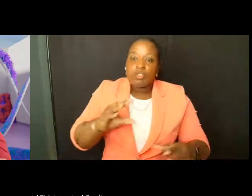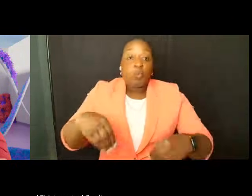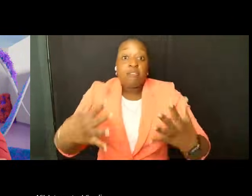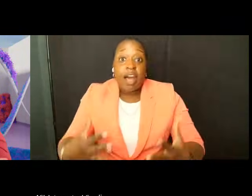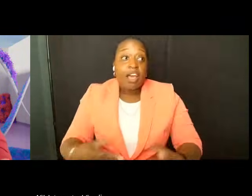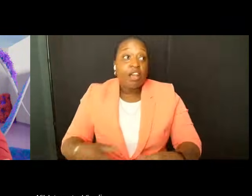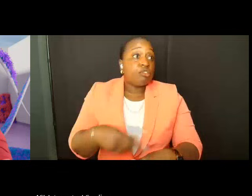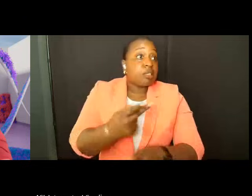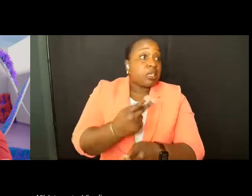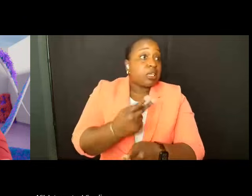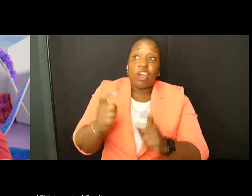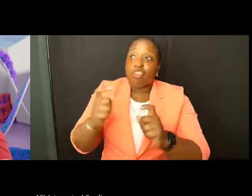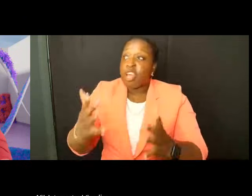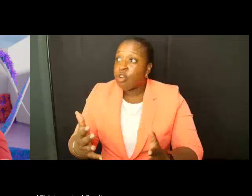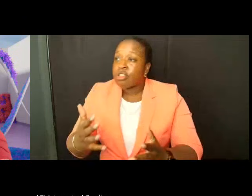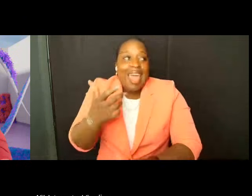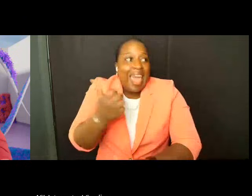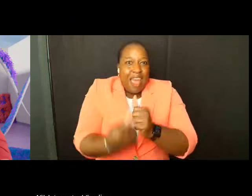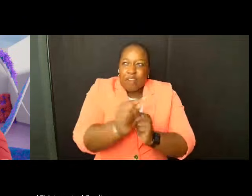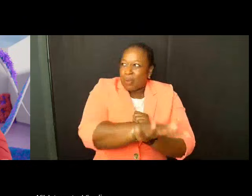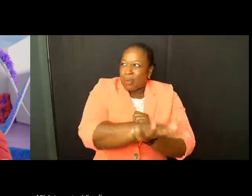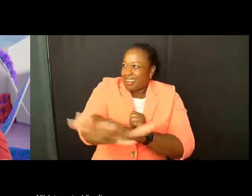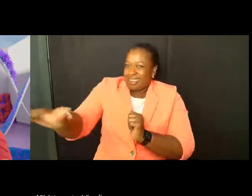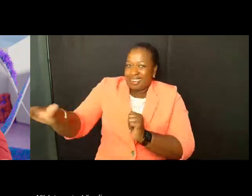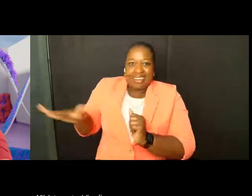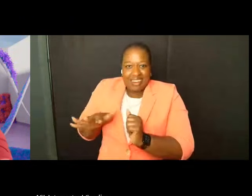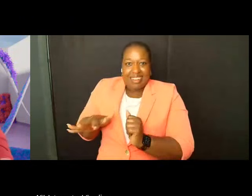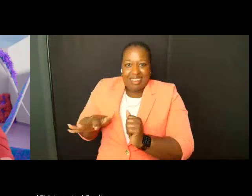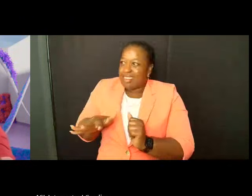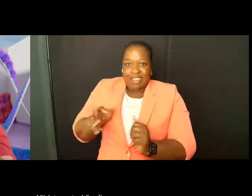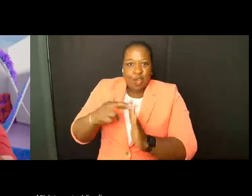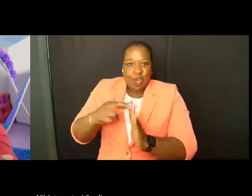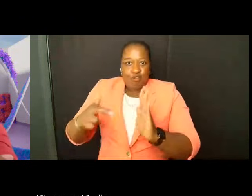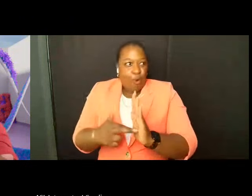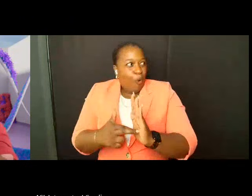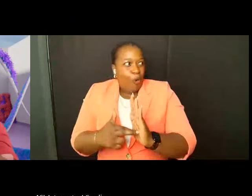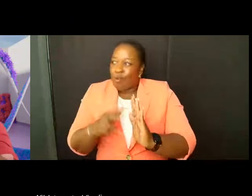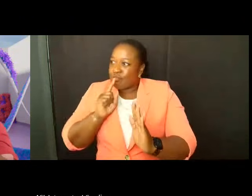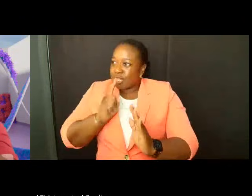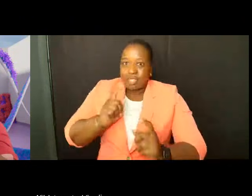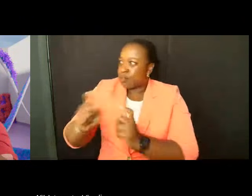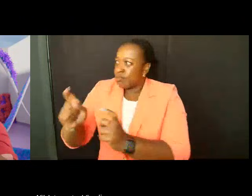everybody will play into that role, and that is really the balance. All therapies have a risk.